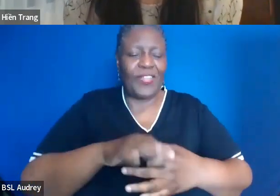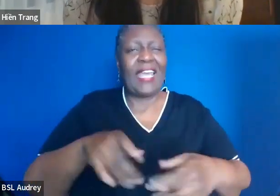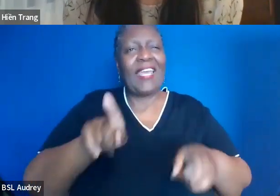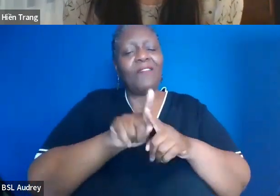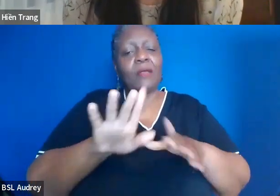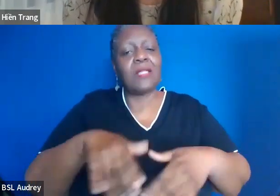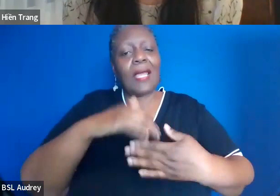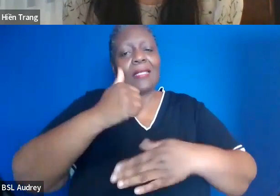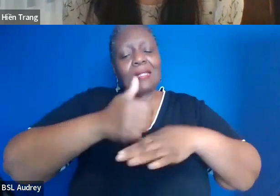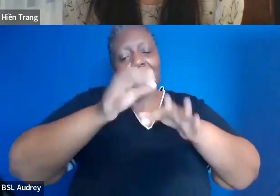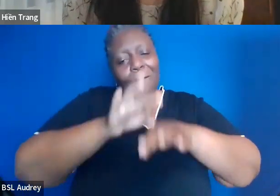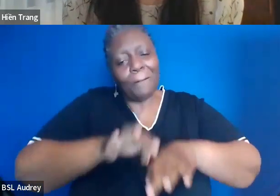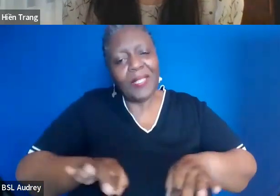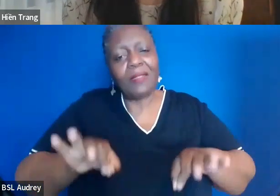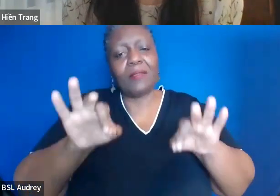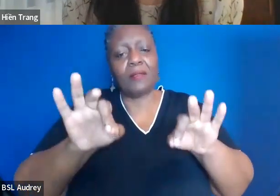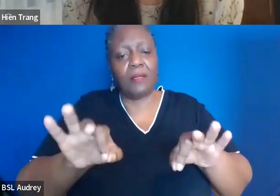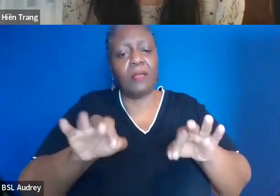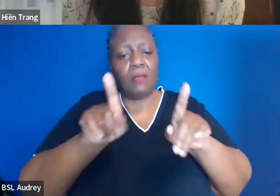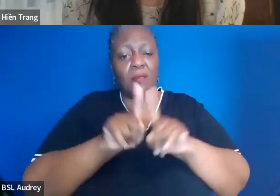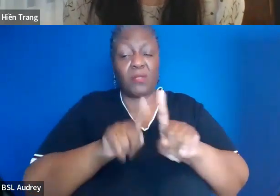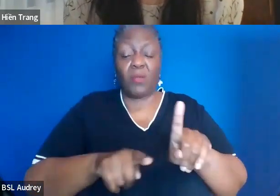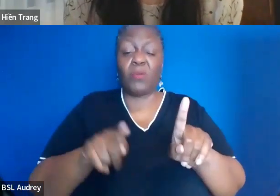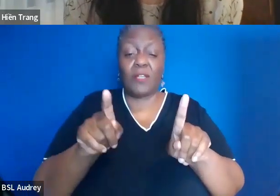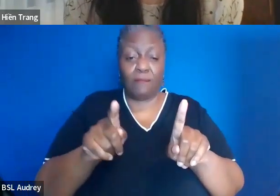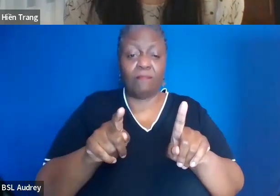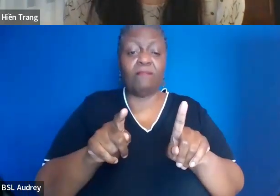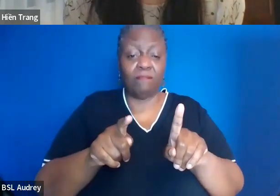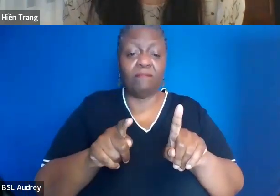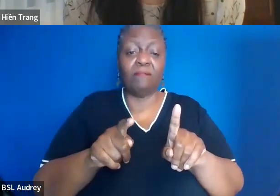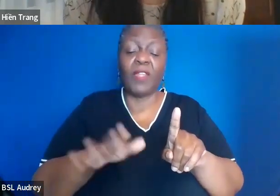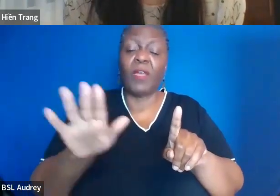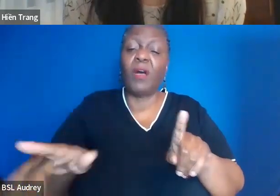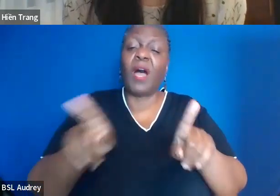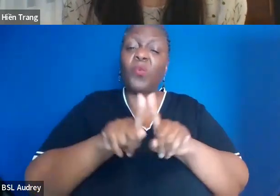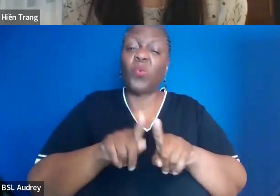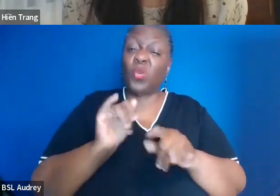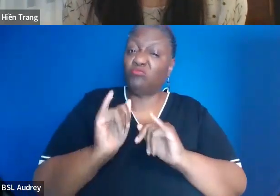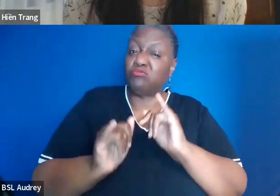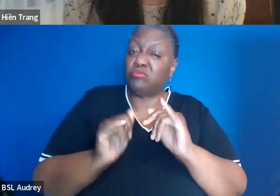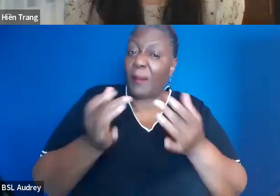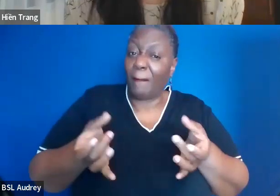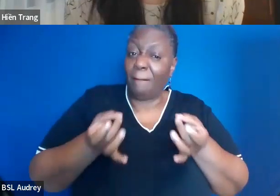and in a way is returning uh also critiquing the way Buddhism this is my interpretation